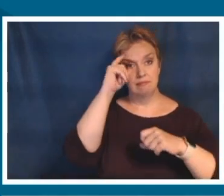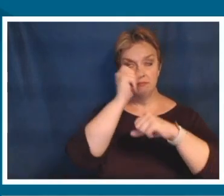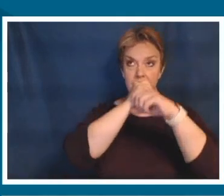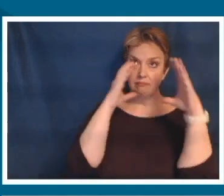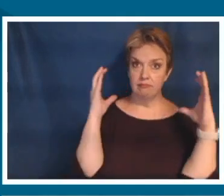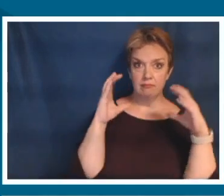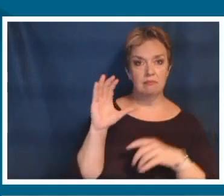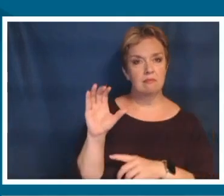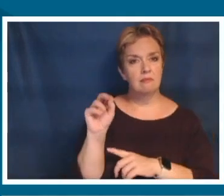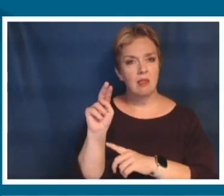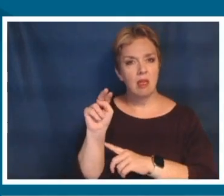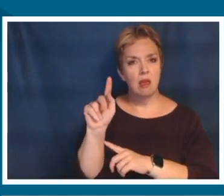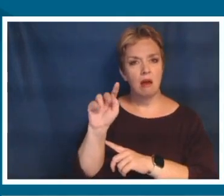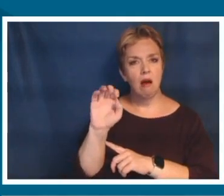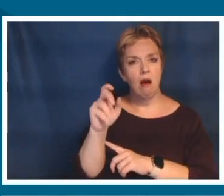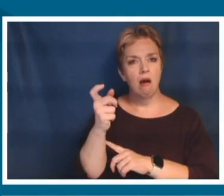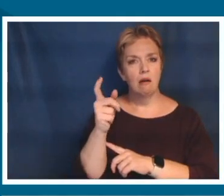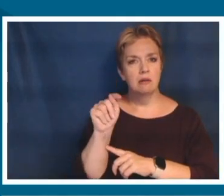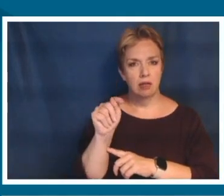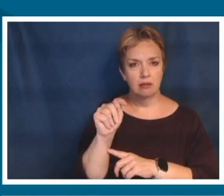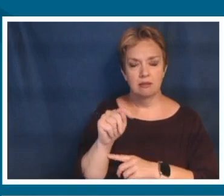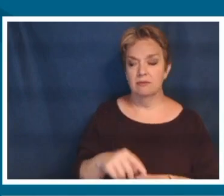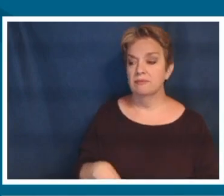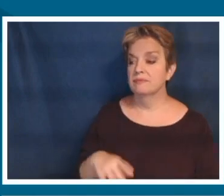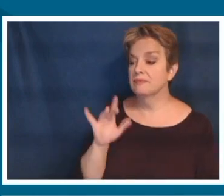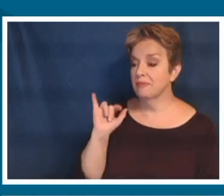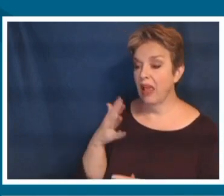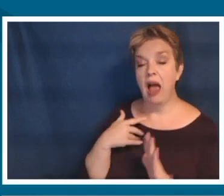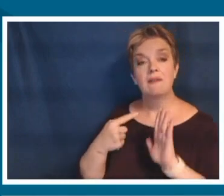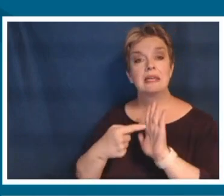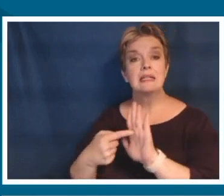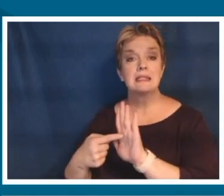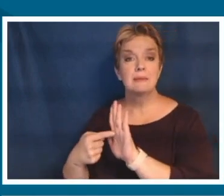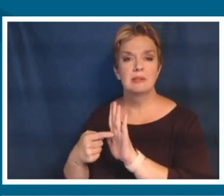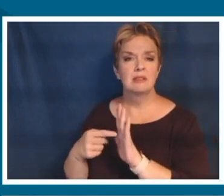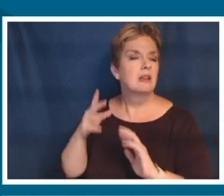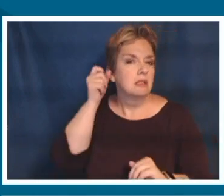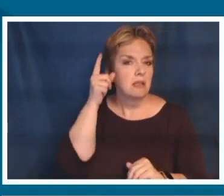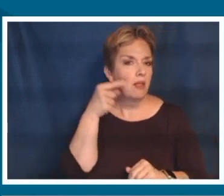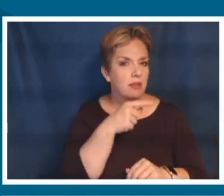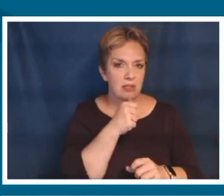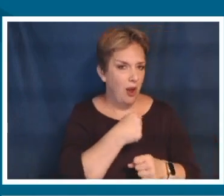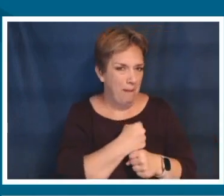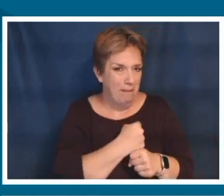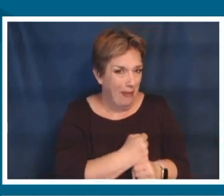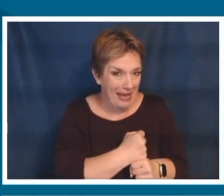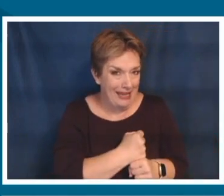museum exhibit and you put it uh and it